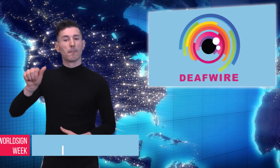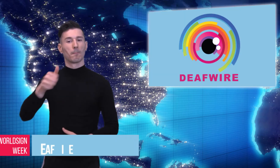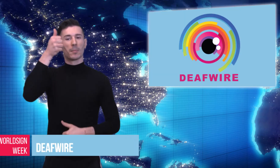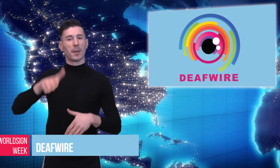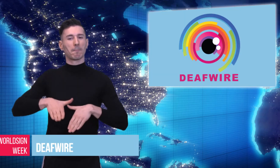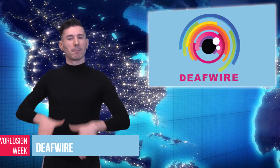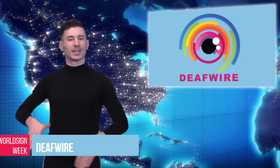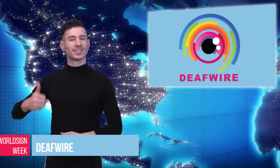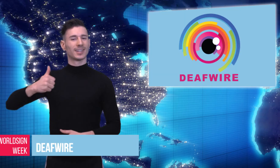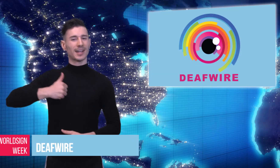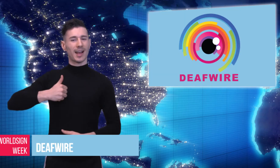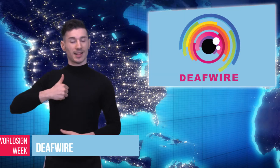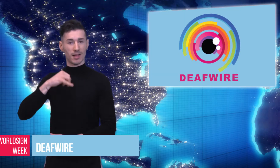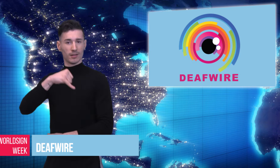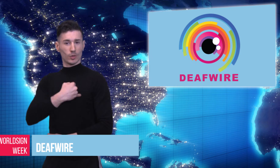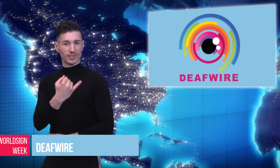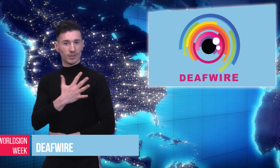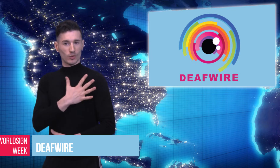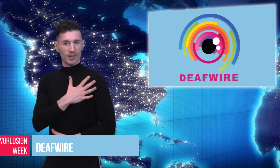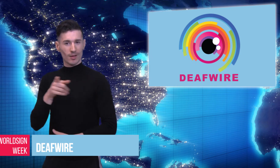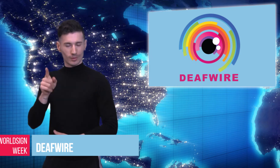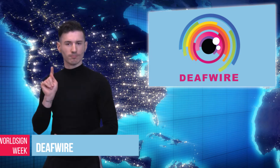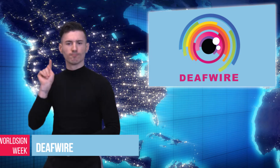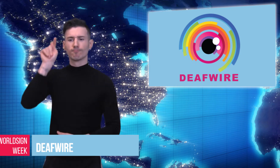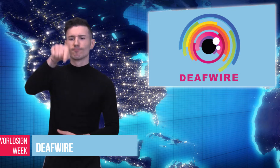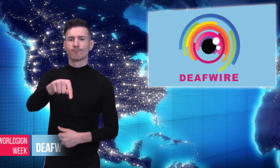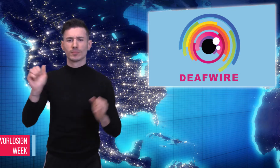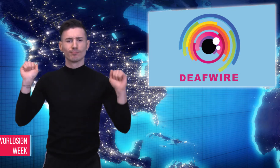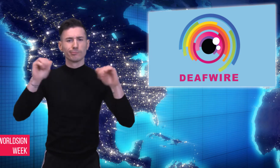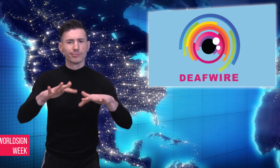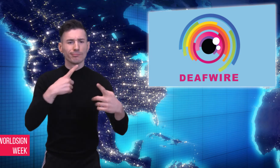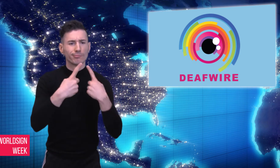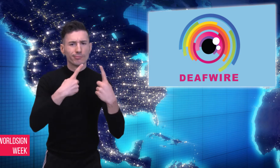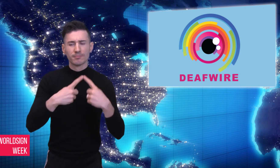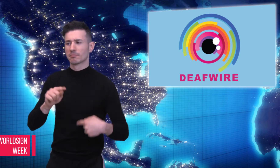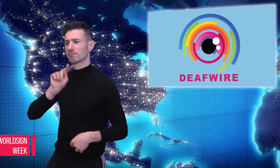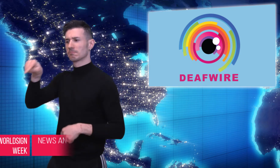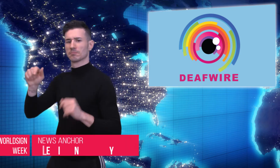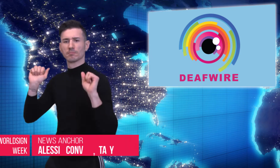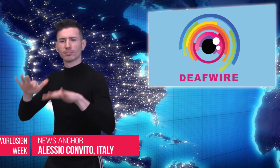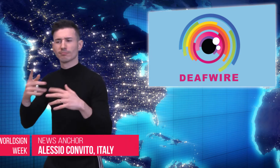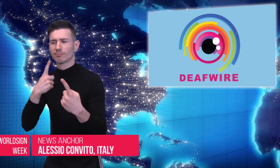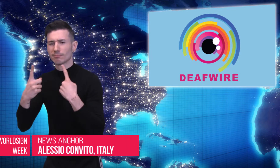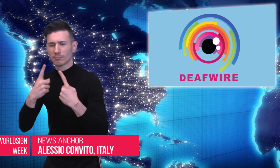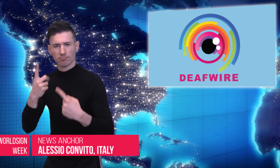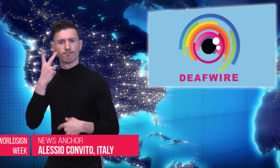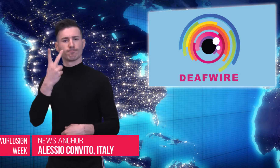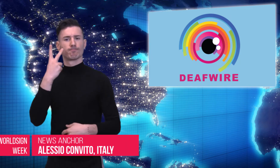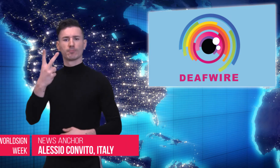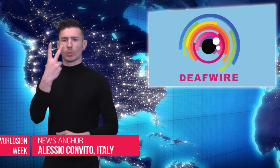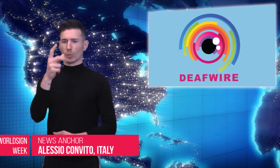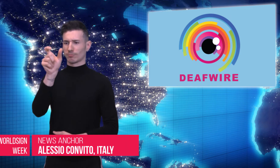Alessio: At two different two recent Town Hall meetings,